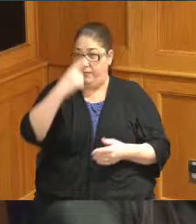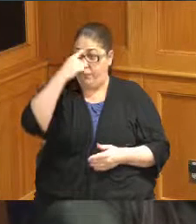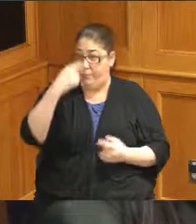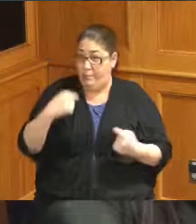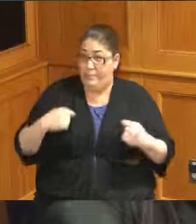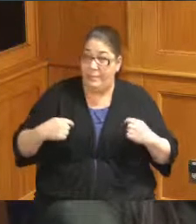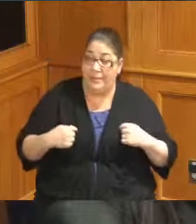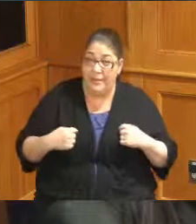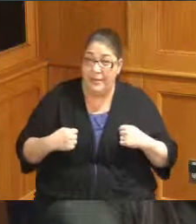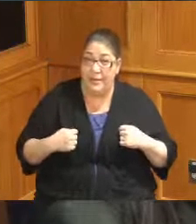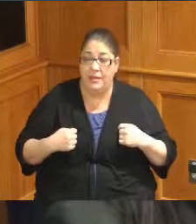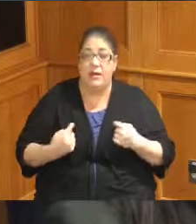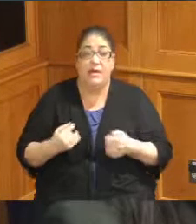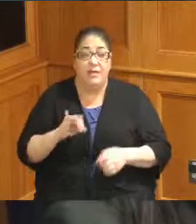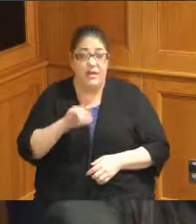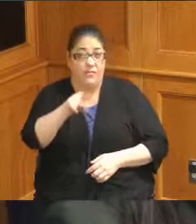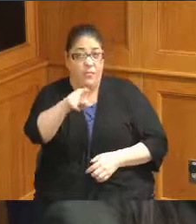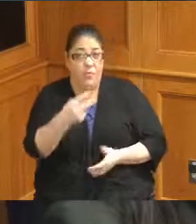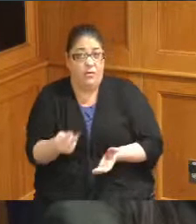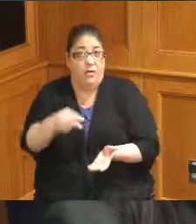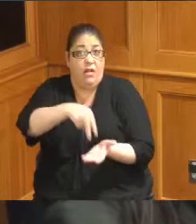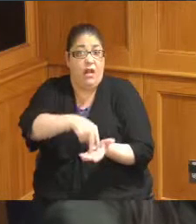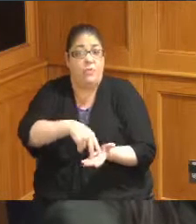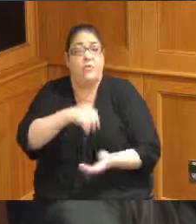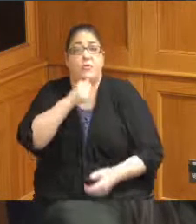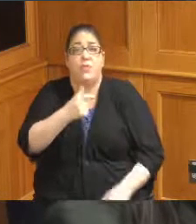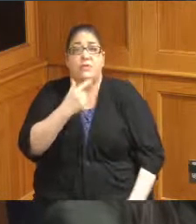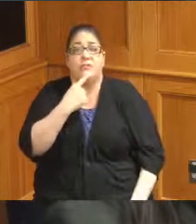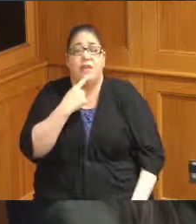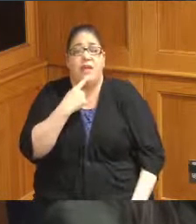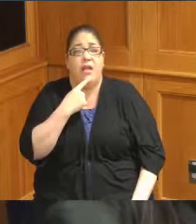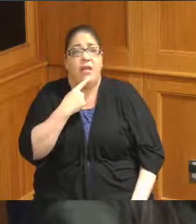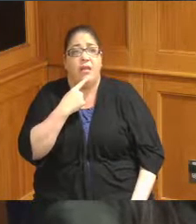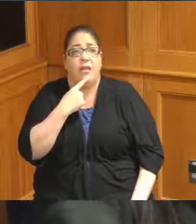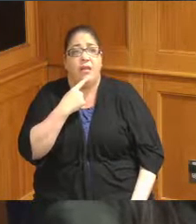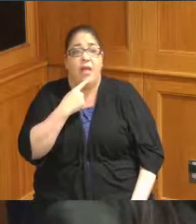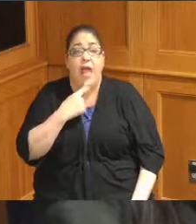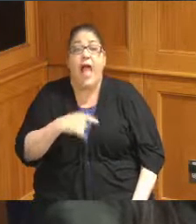get up don't go and say this is already done and I turned on the radio station